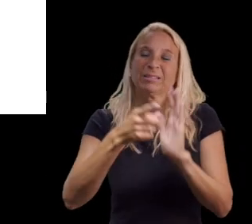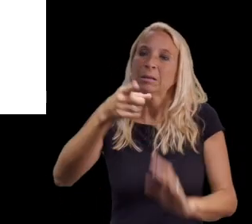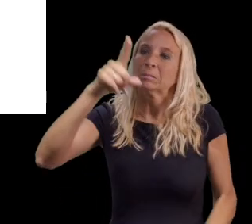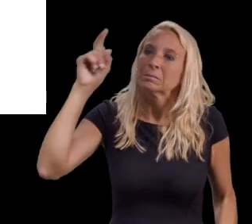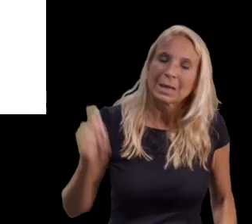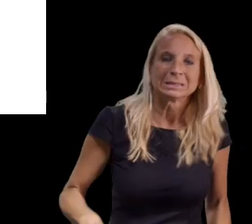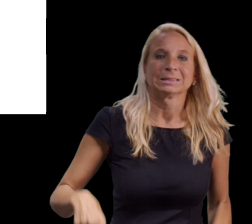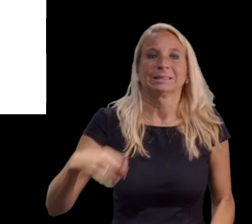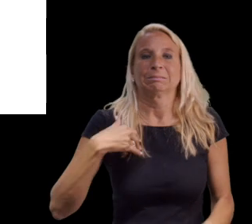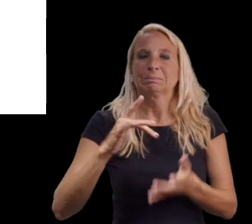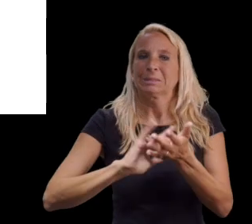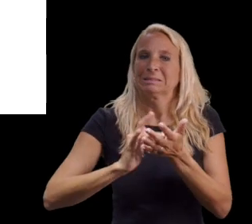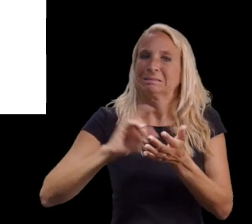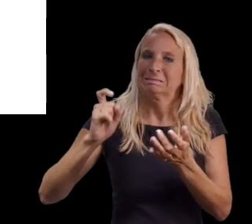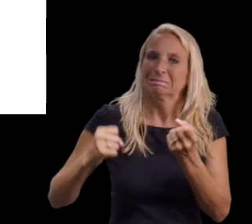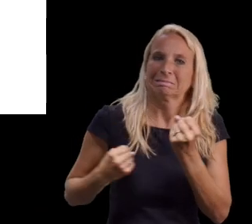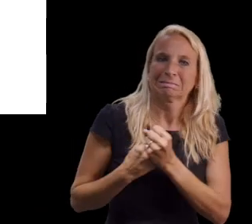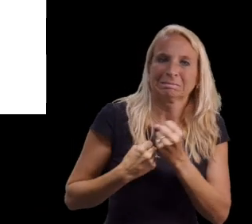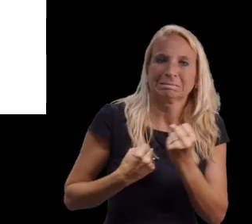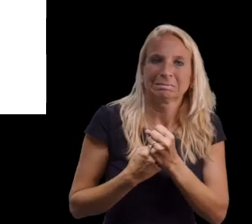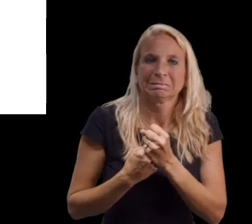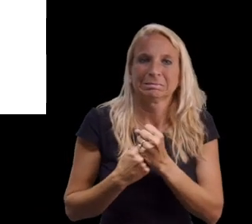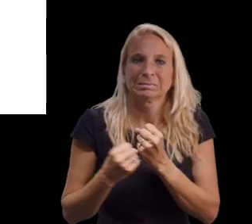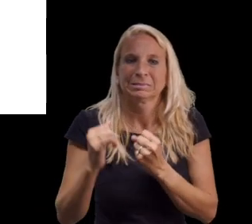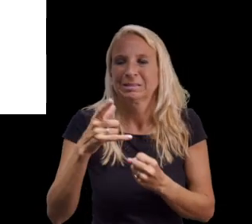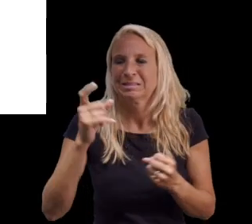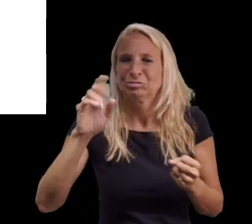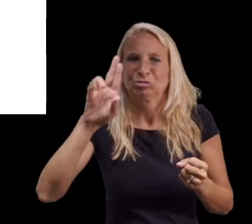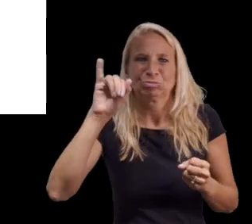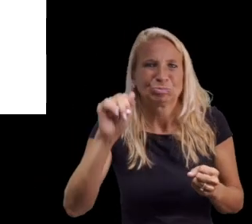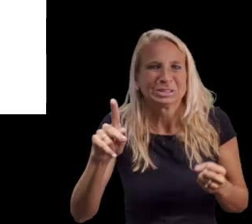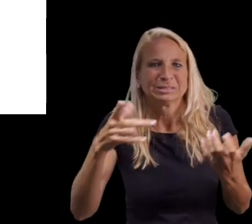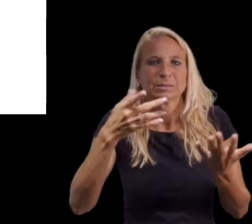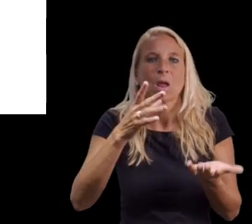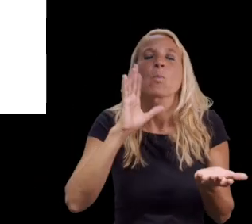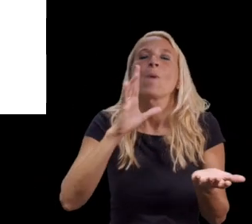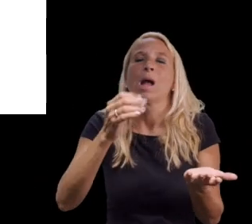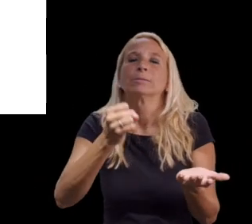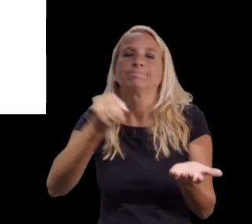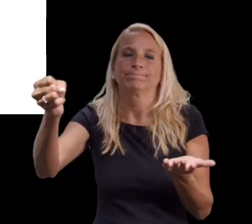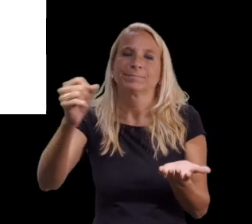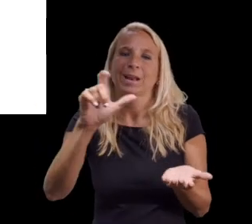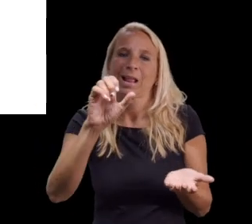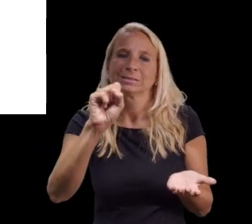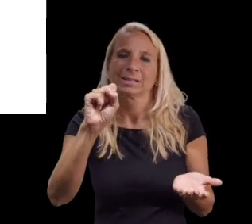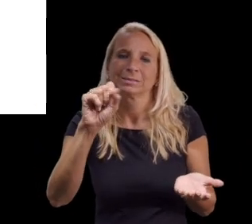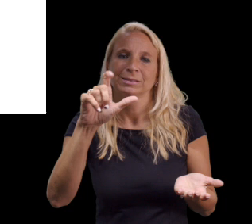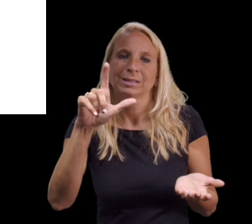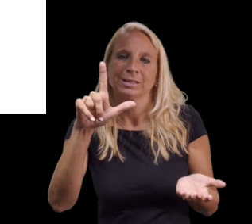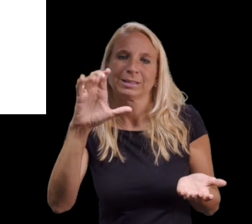And for Crisis Diversion this will divert a person who is at risk of an SSLC placement